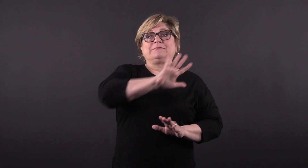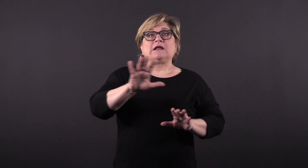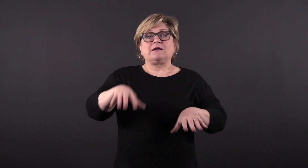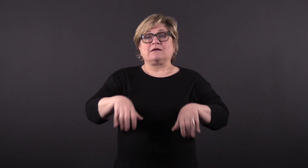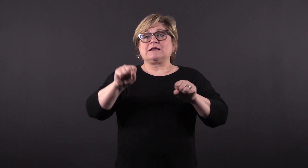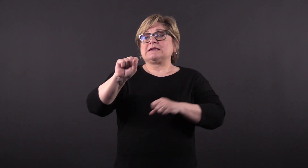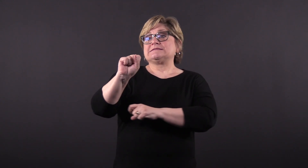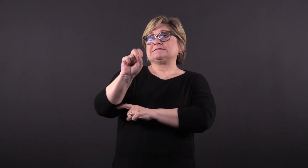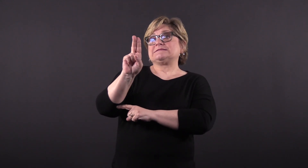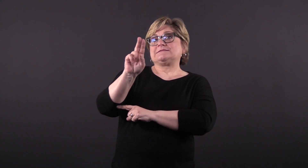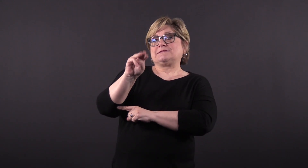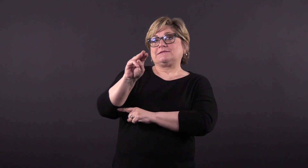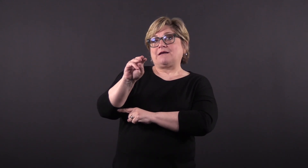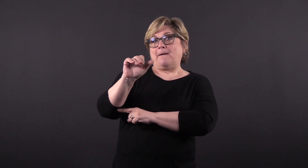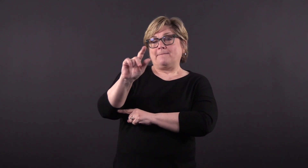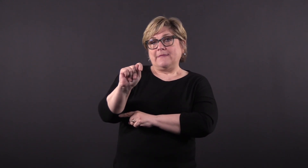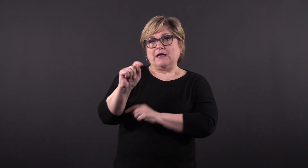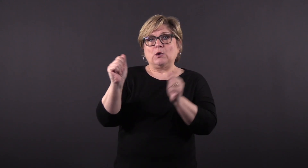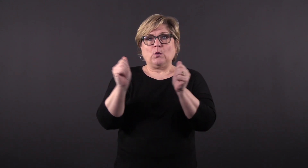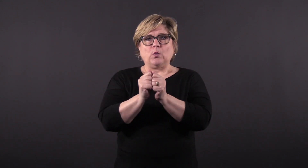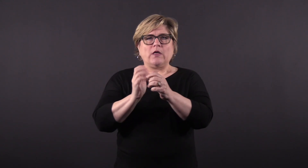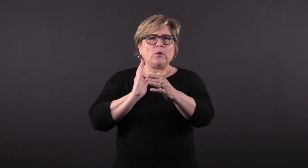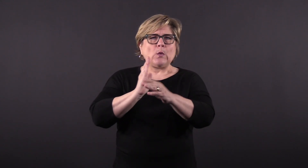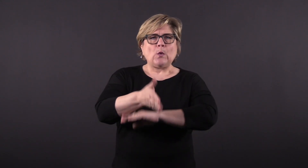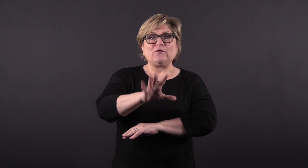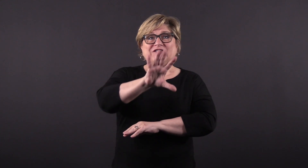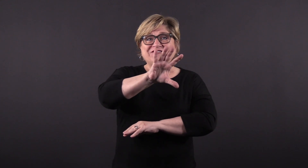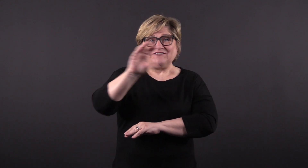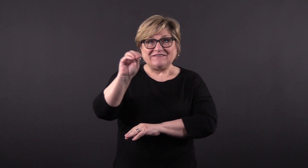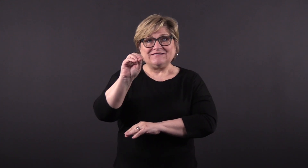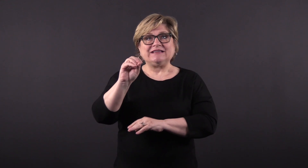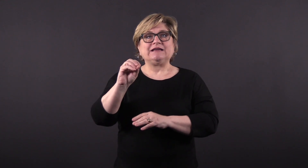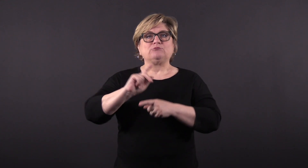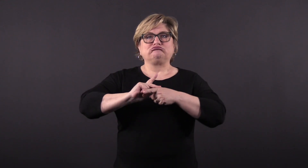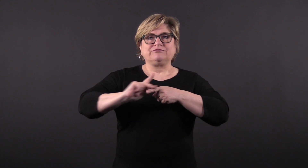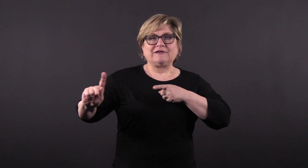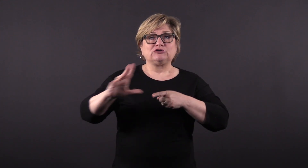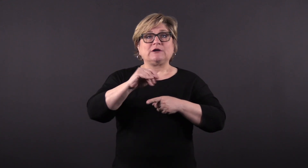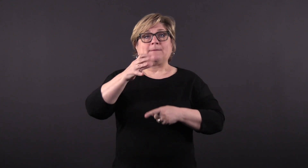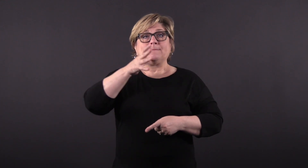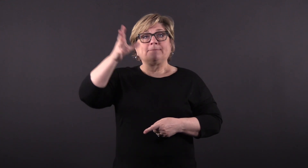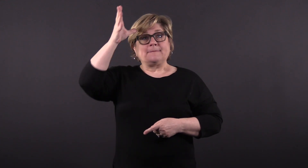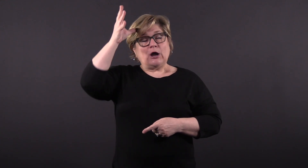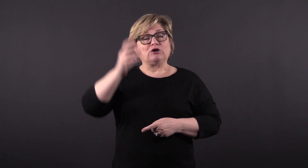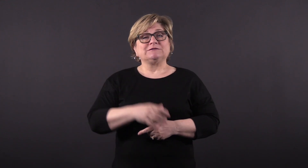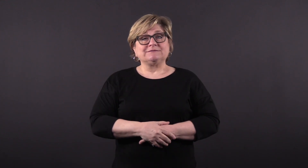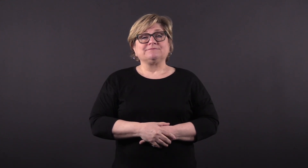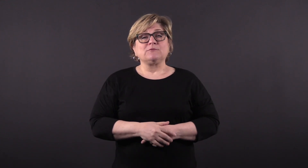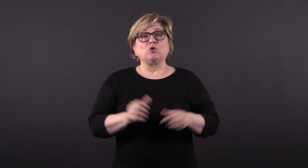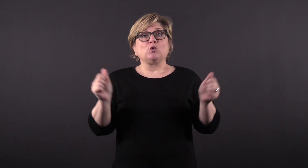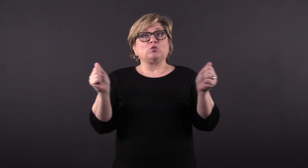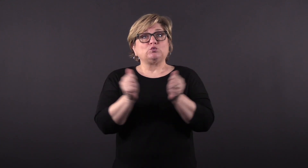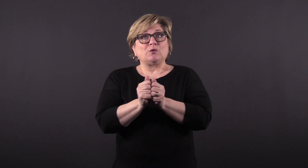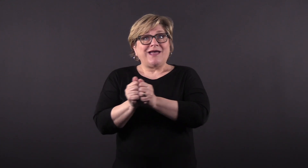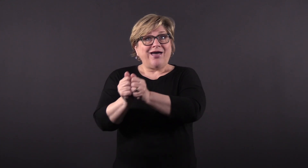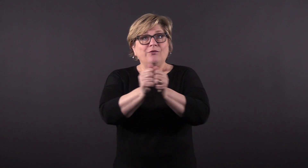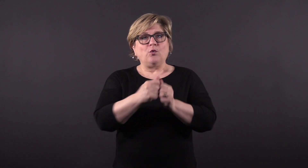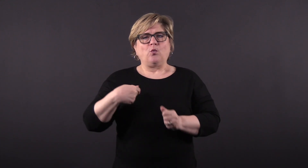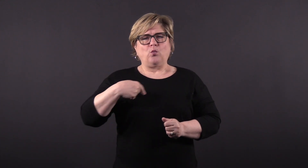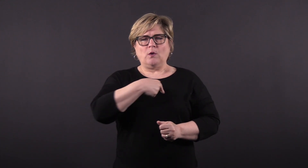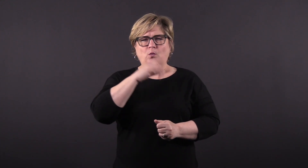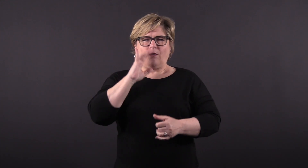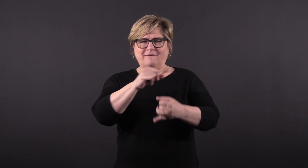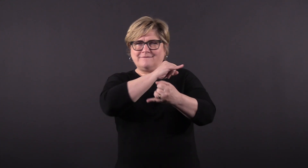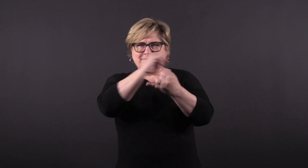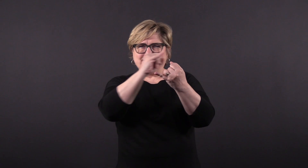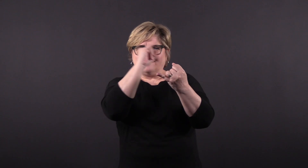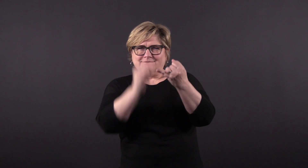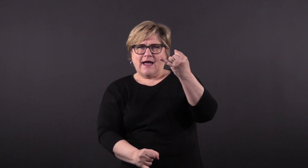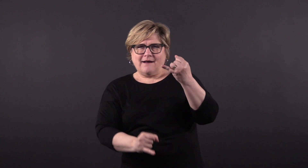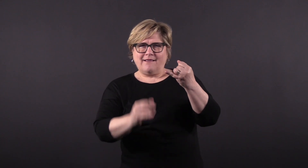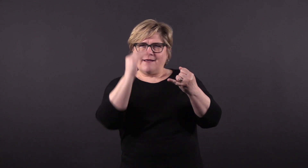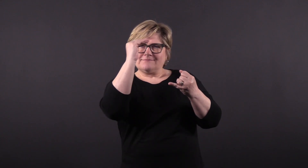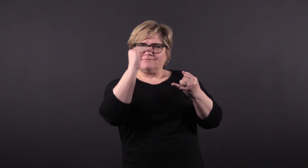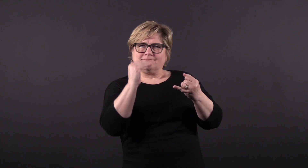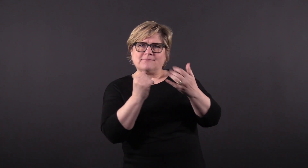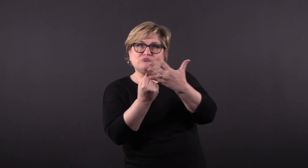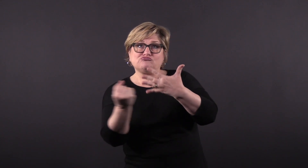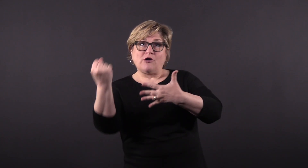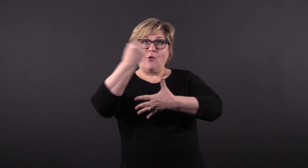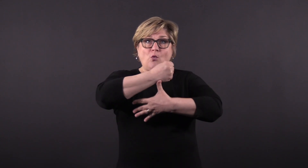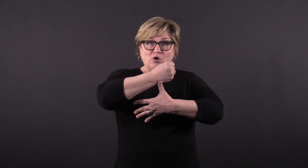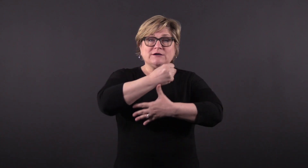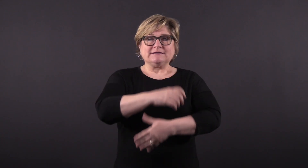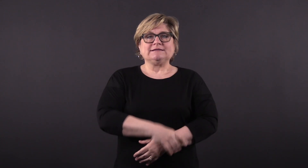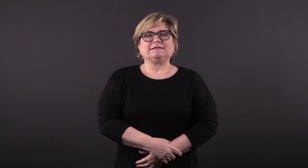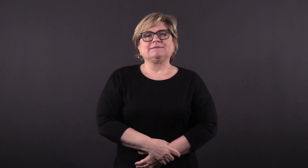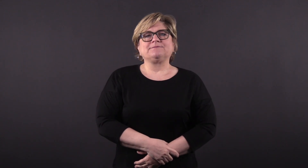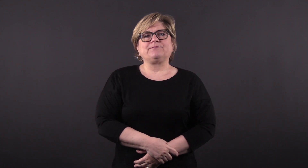with over 50 professionals and parents. Together, we will finalize the priorities.